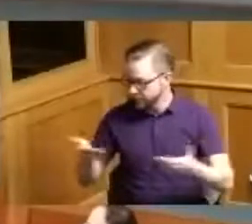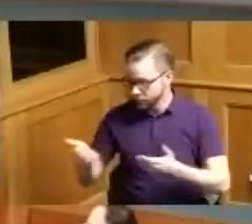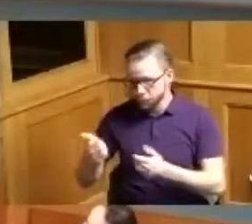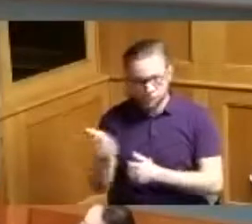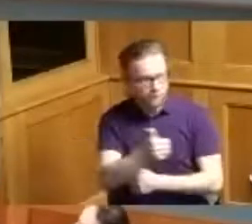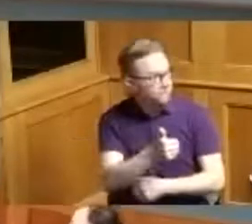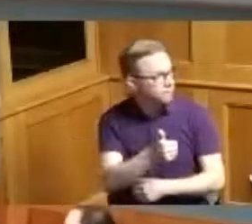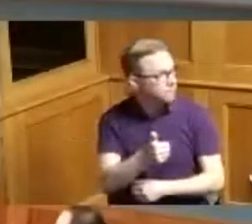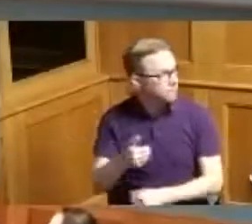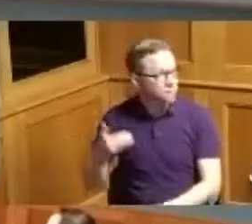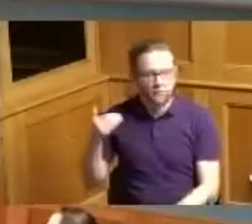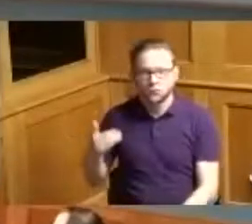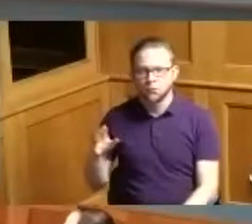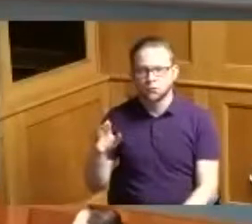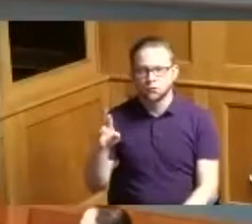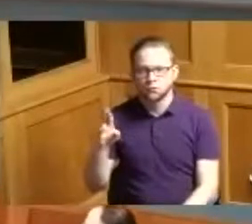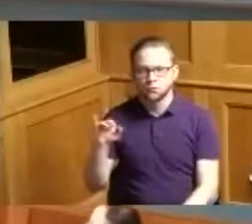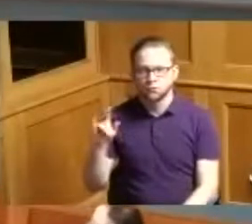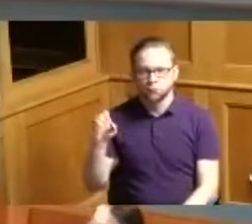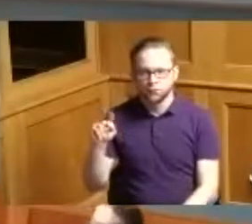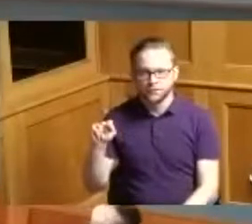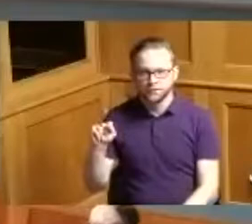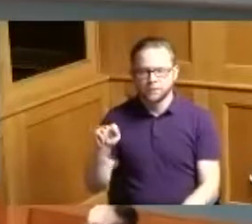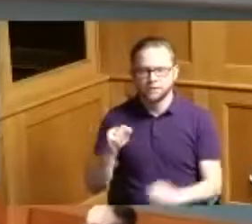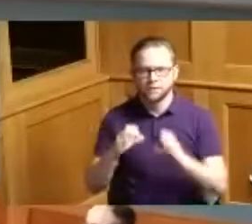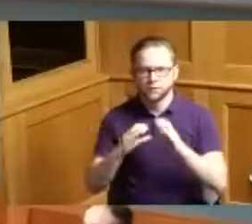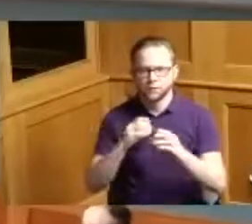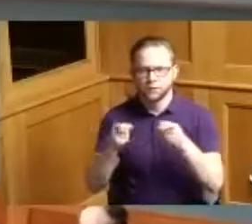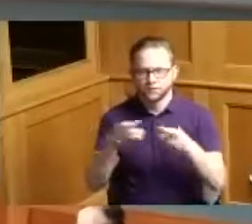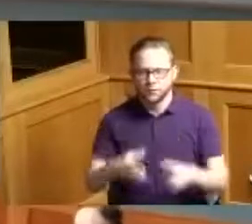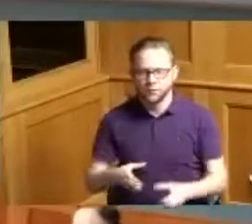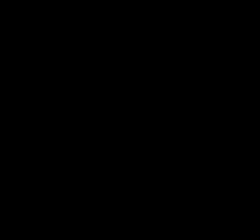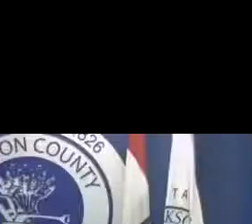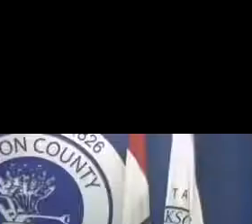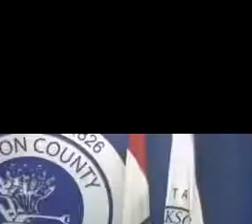hi I'm Bridget I'm a Communications Manager Leslie Hervey Interim Clerk